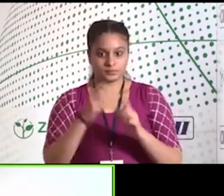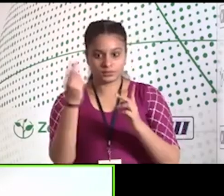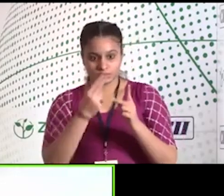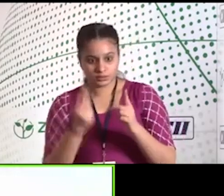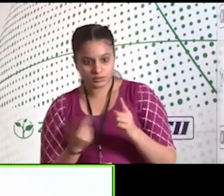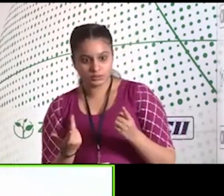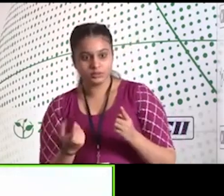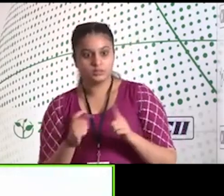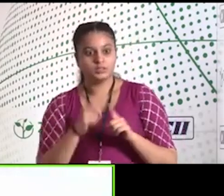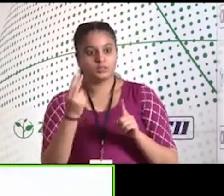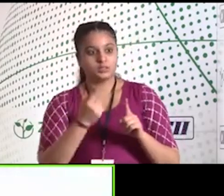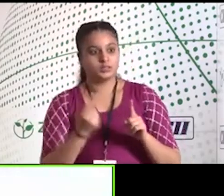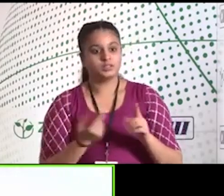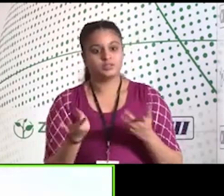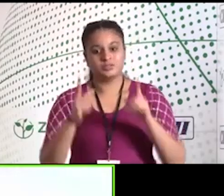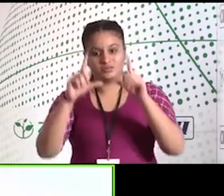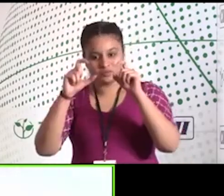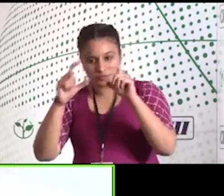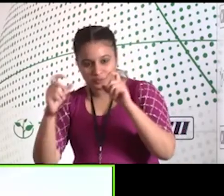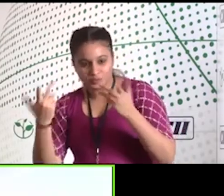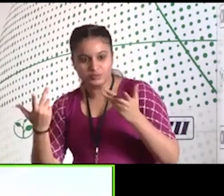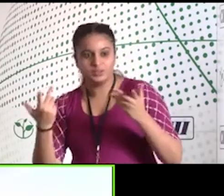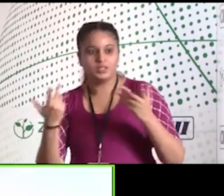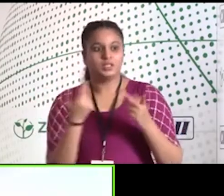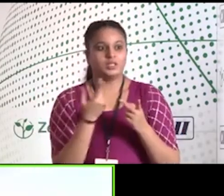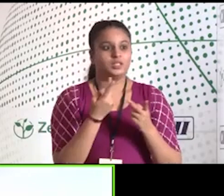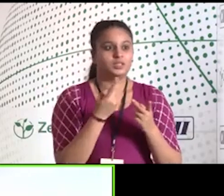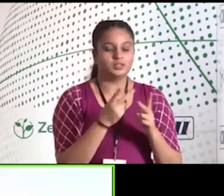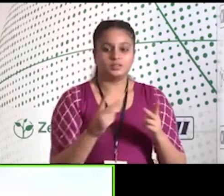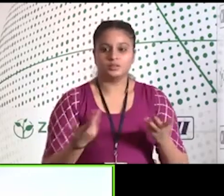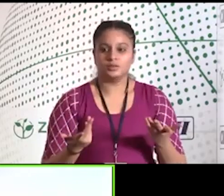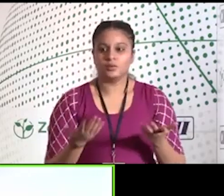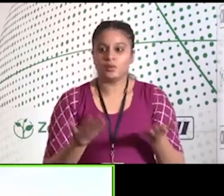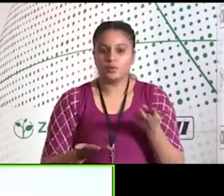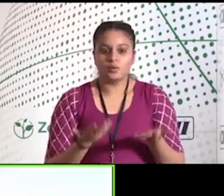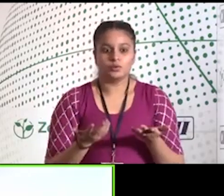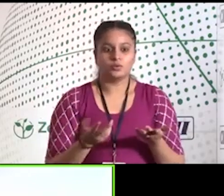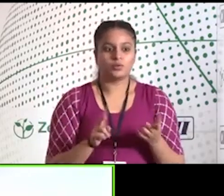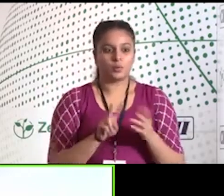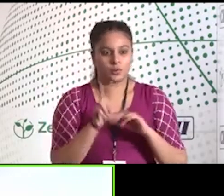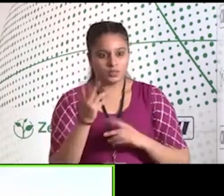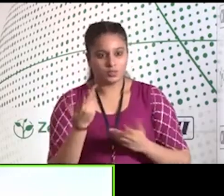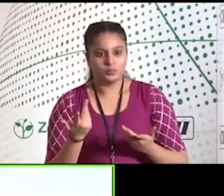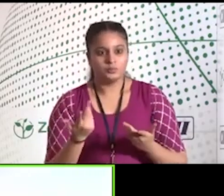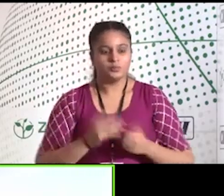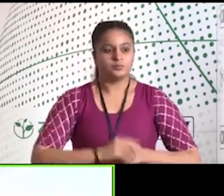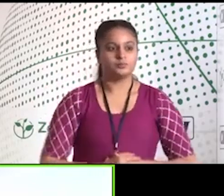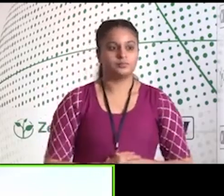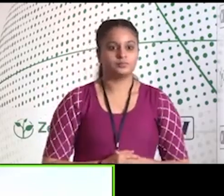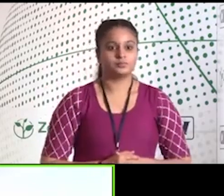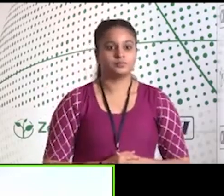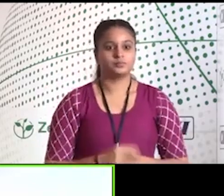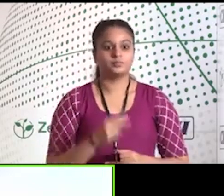that kind of photography, you need to have that kind of low volume. You need to have that kind of full speed to the delivery.